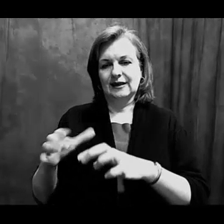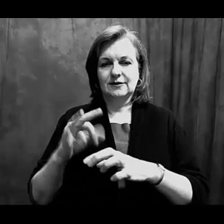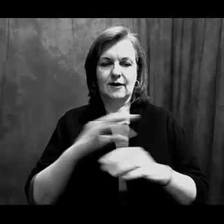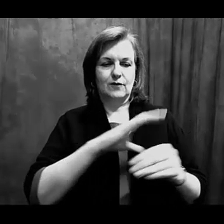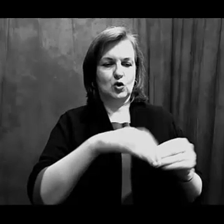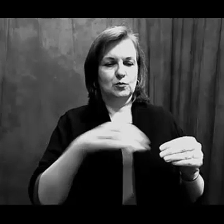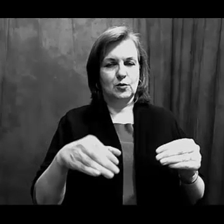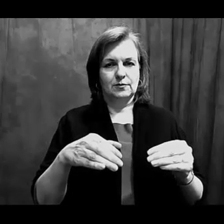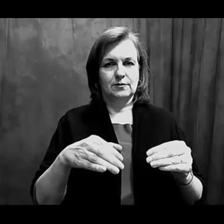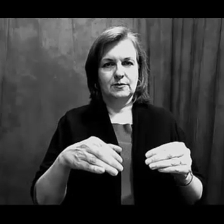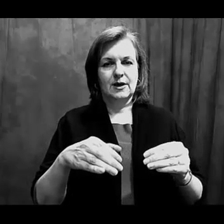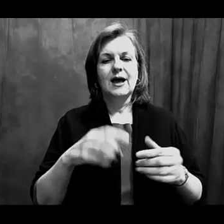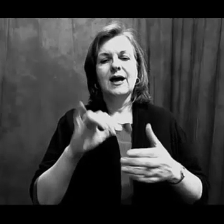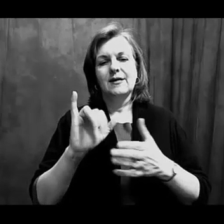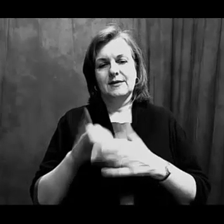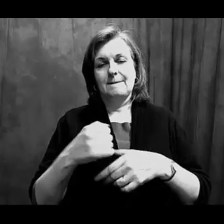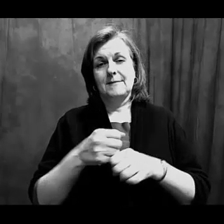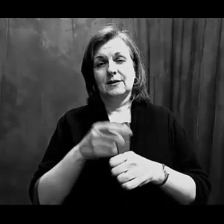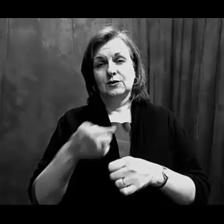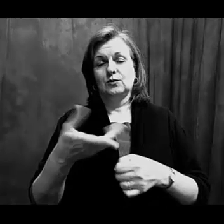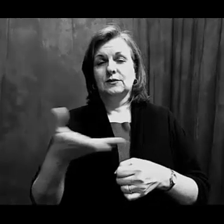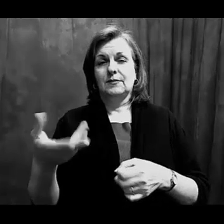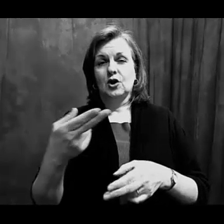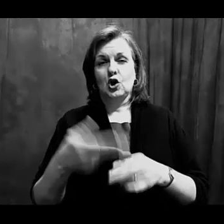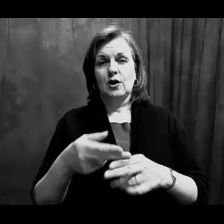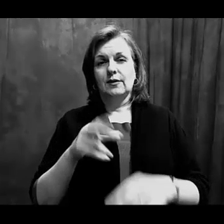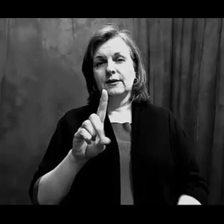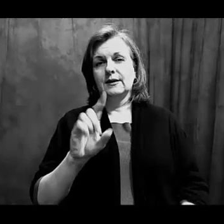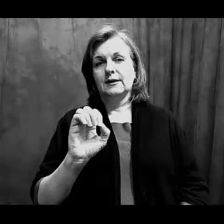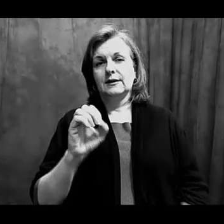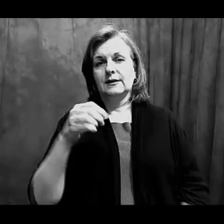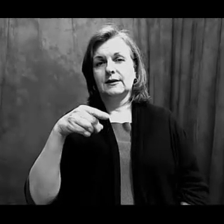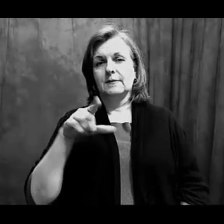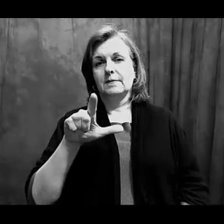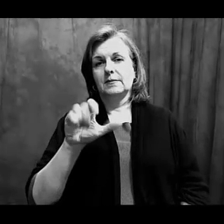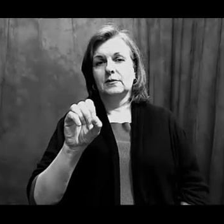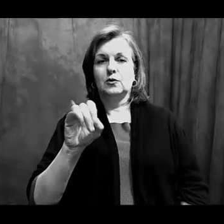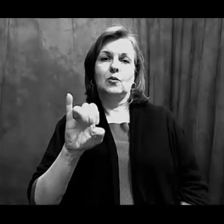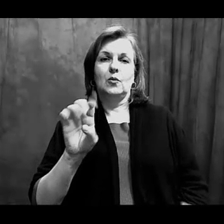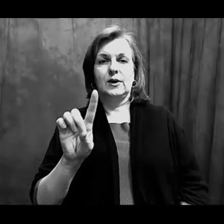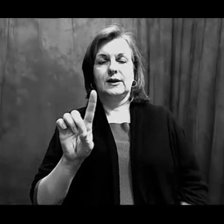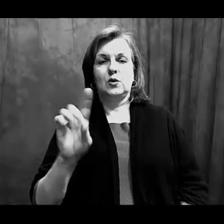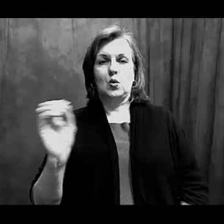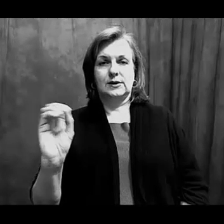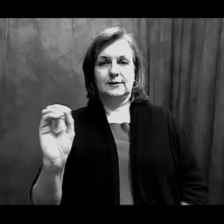coming from mom and dad this actually makes you something known as a diploid